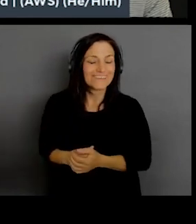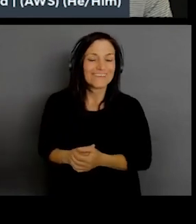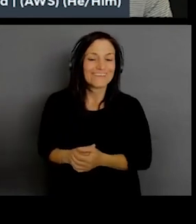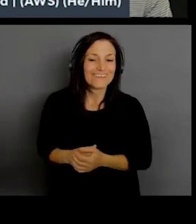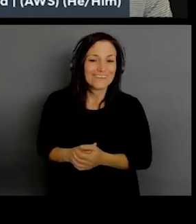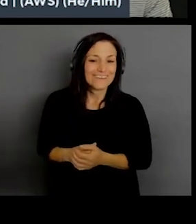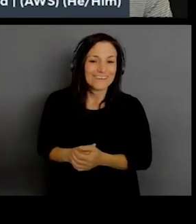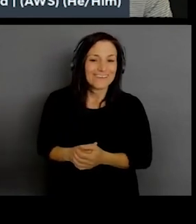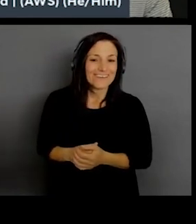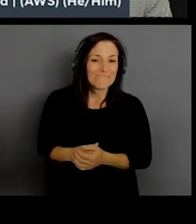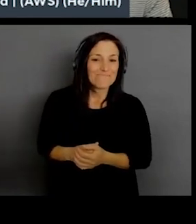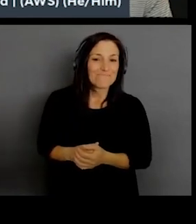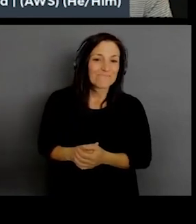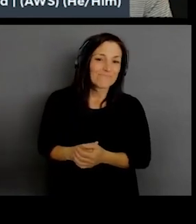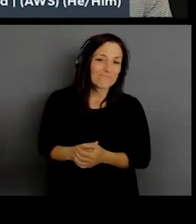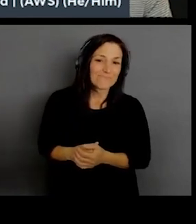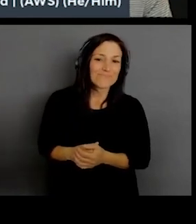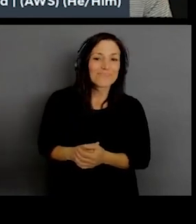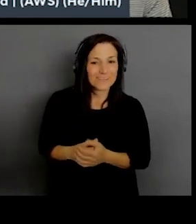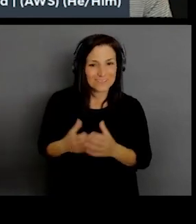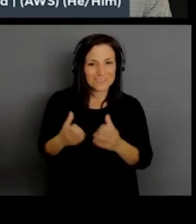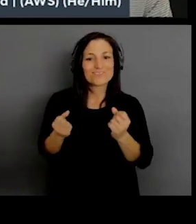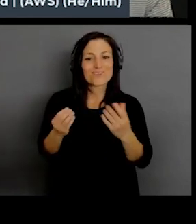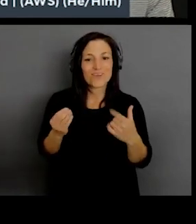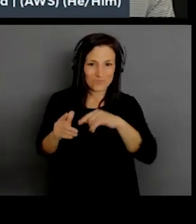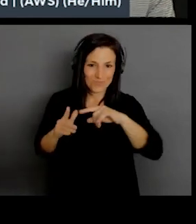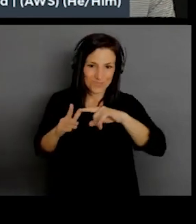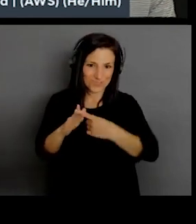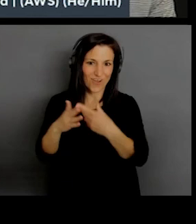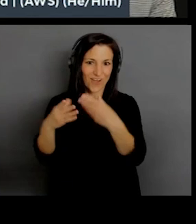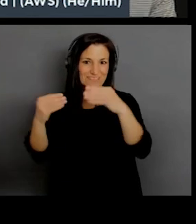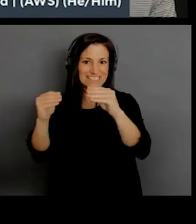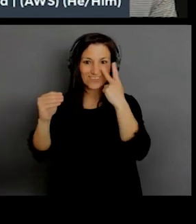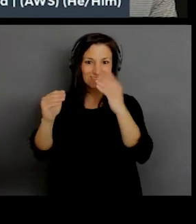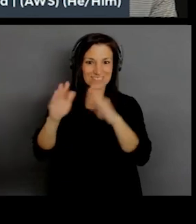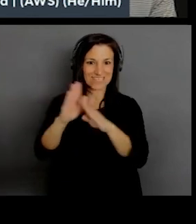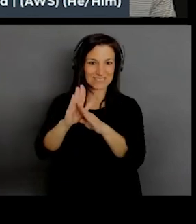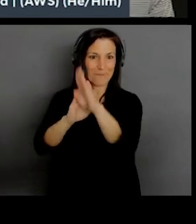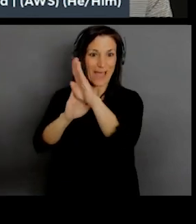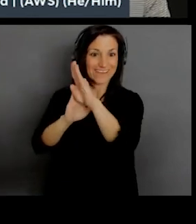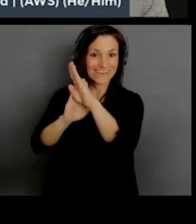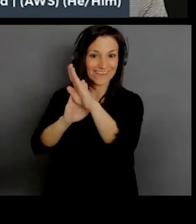And so suddenly, as soon as we start the sale, there's a spike, and you see the database capacity catches up.